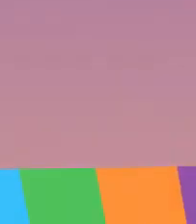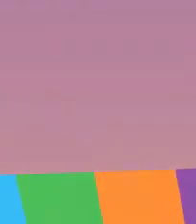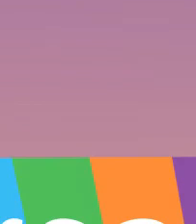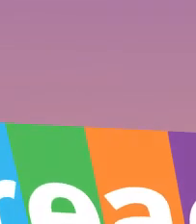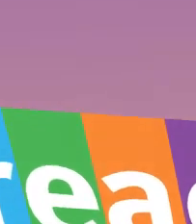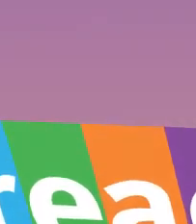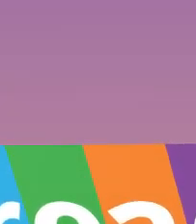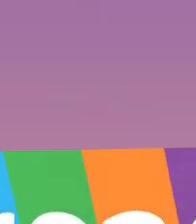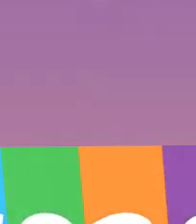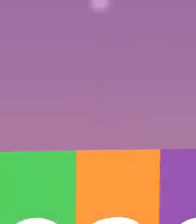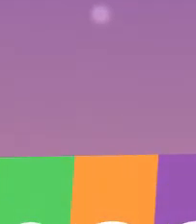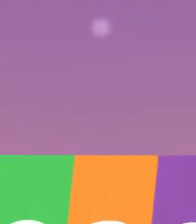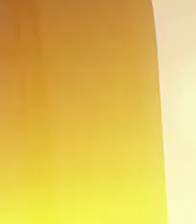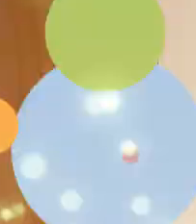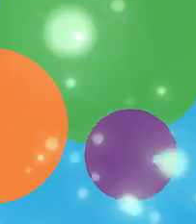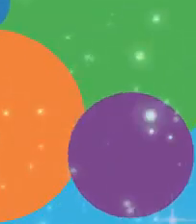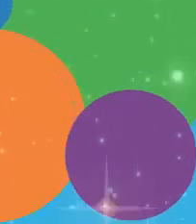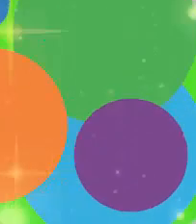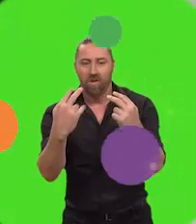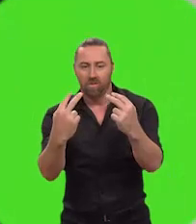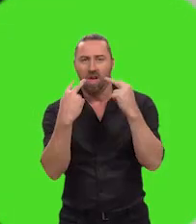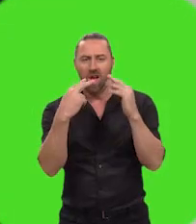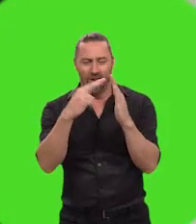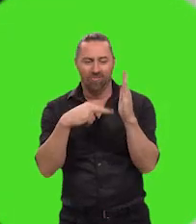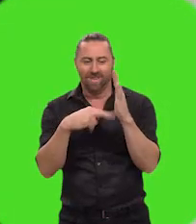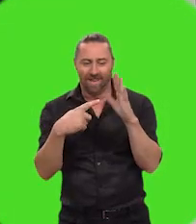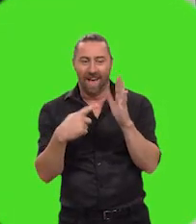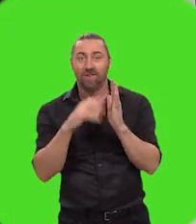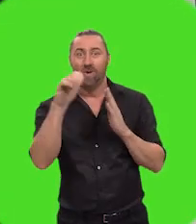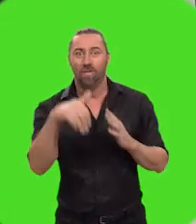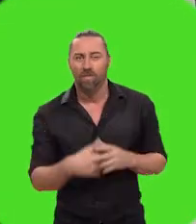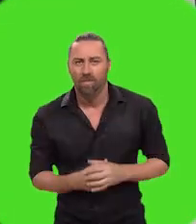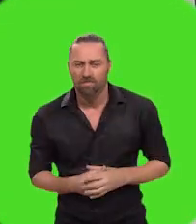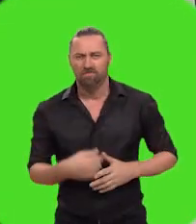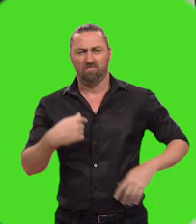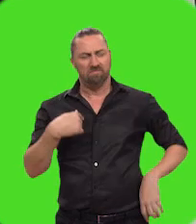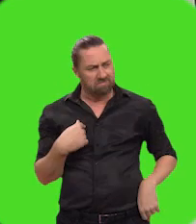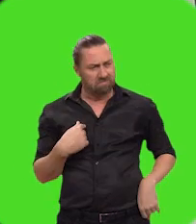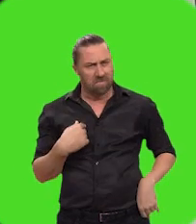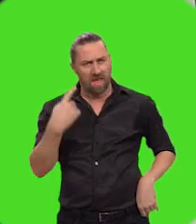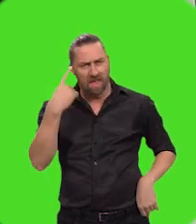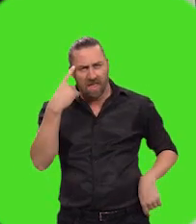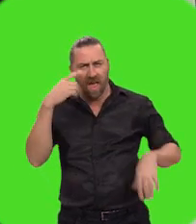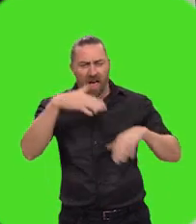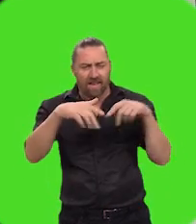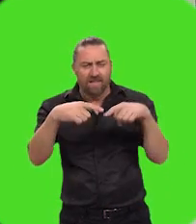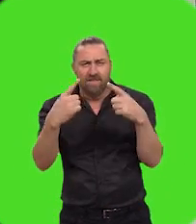[Child Announcer] "reading@home TV." Welcome back to "reading@home." I was just thinking about the creatures